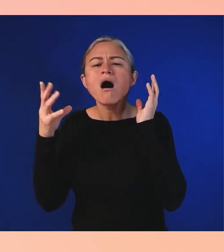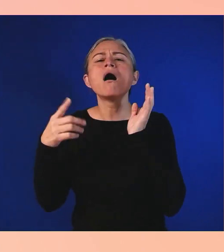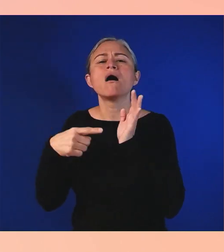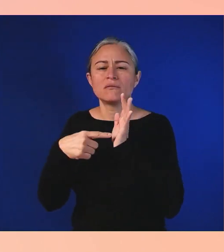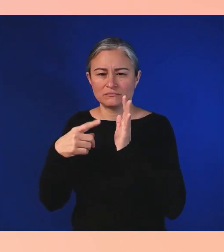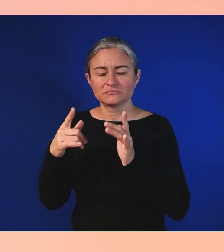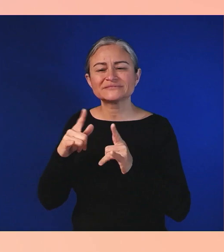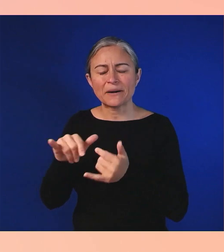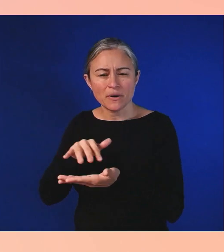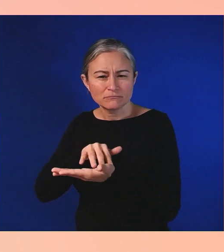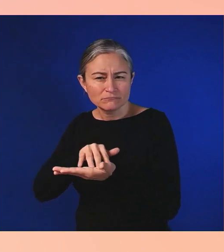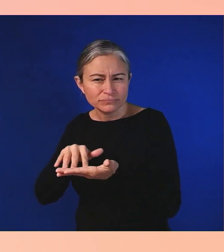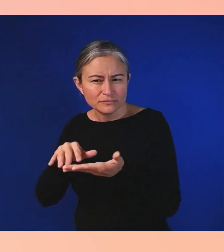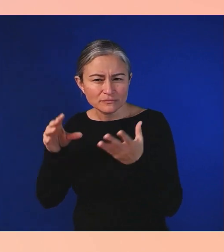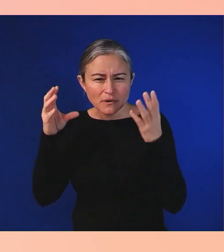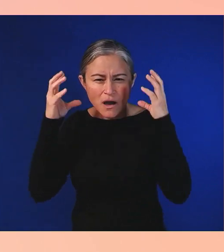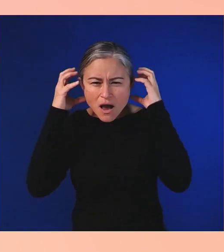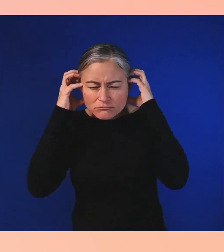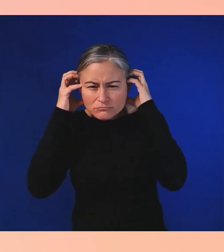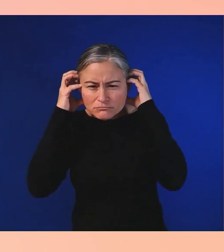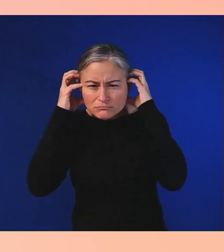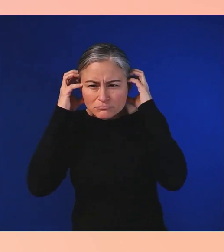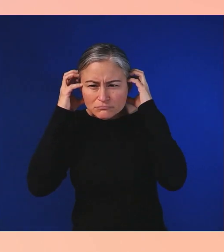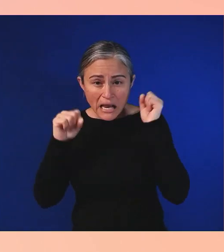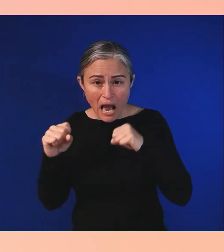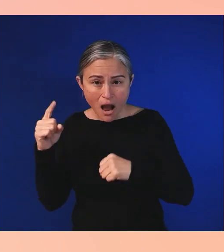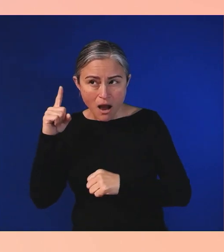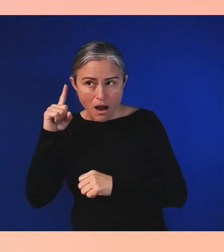and read it if I need to at the same time.